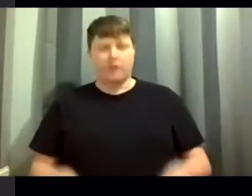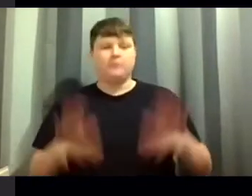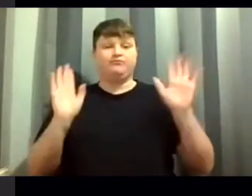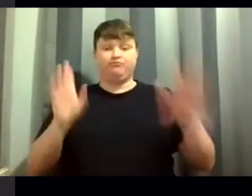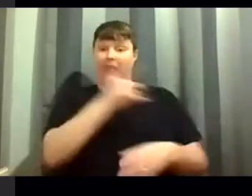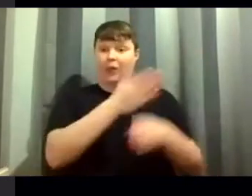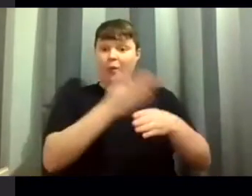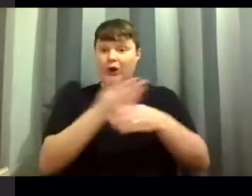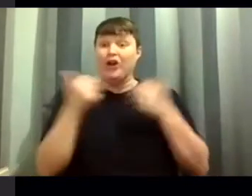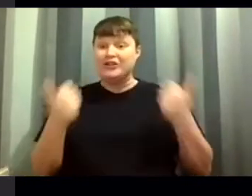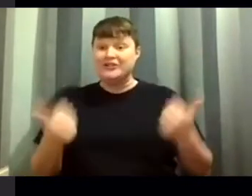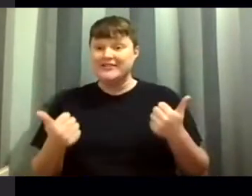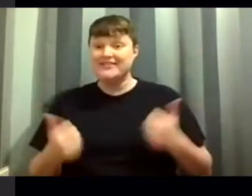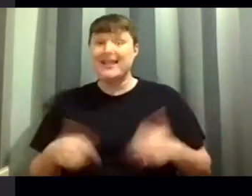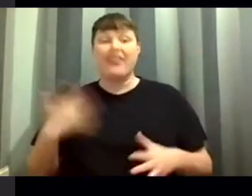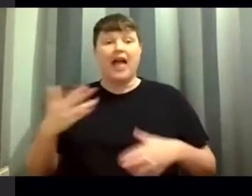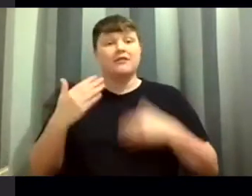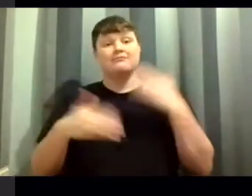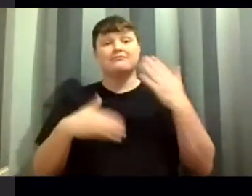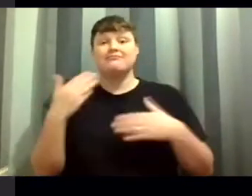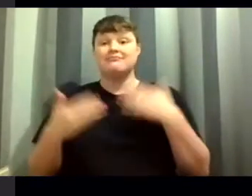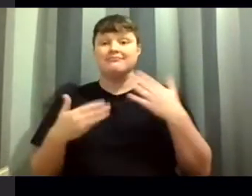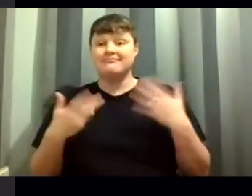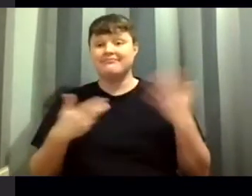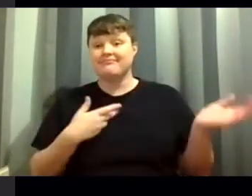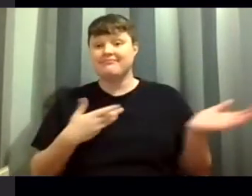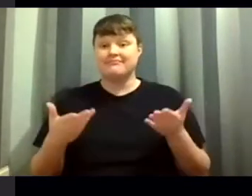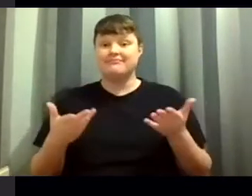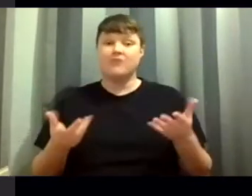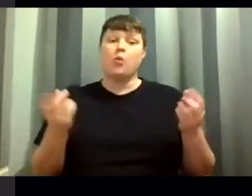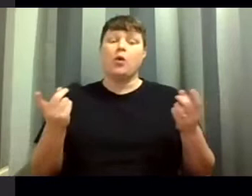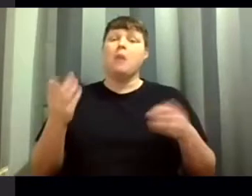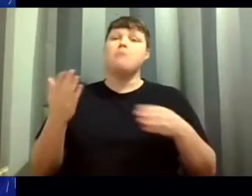and the rest of the thing is all to give them context, prepare and educate my team. So, here we